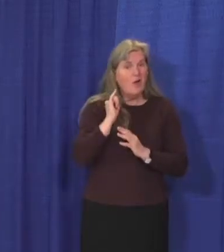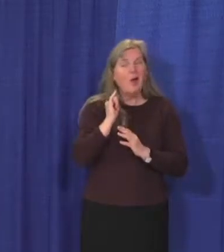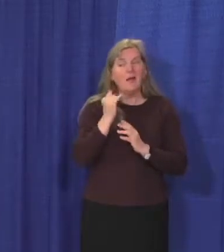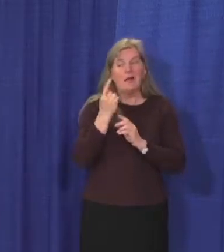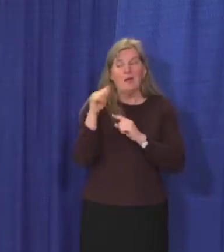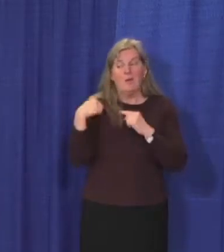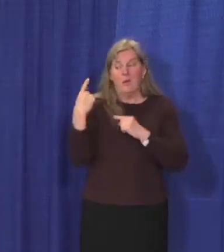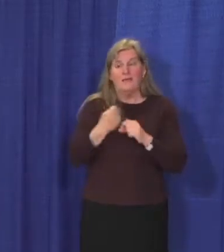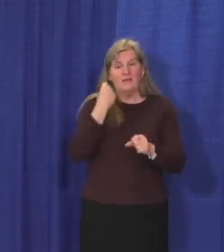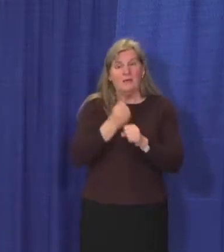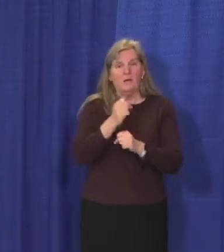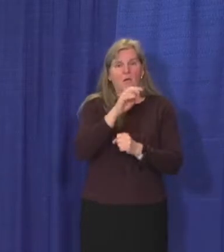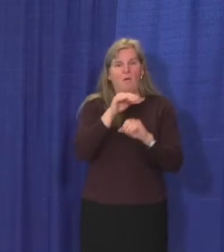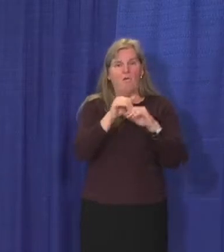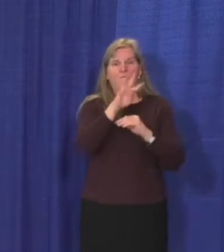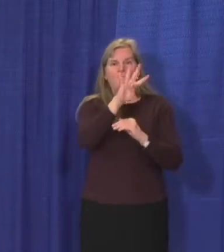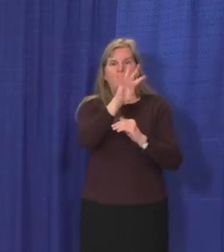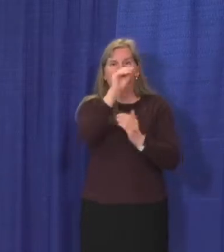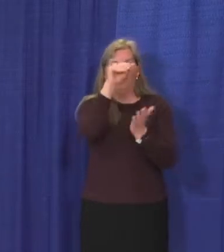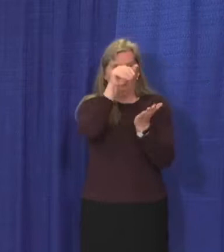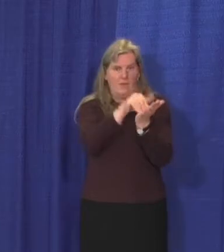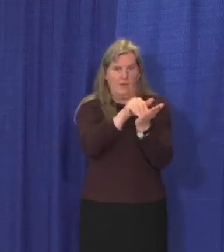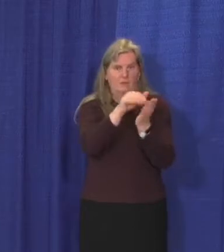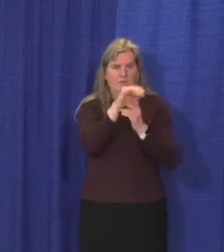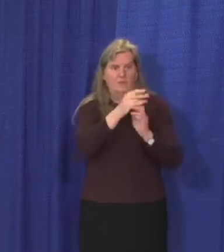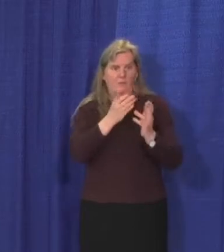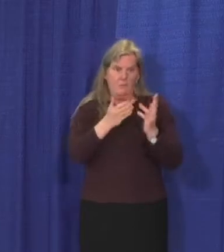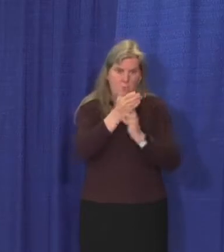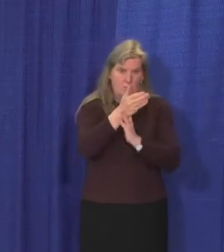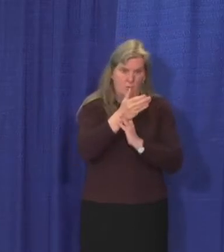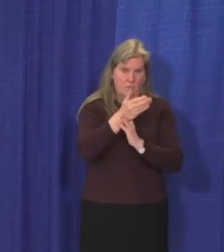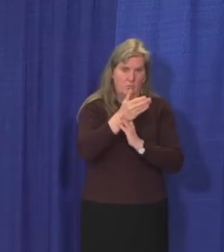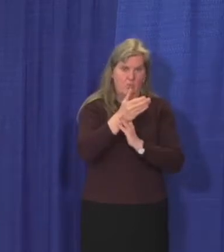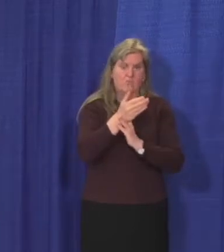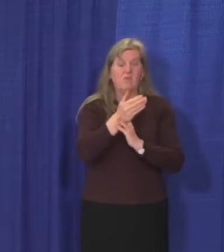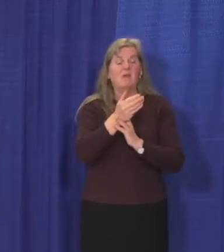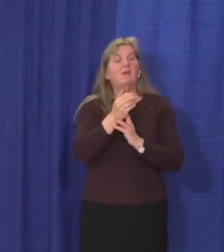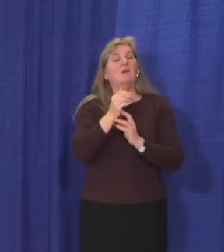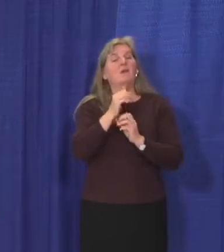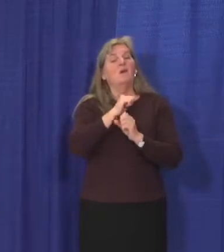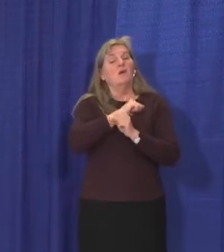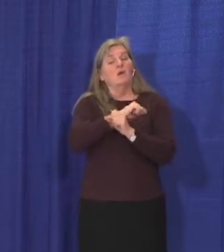the territory over the past year with zero cases associated with